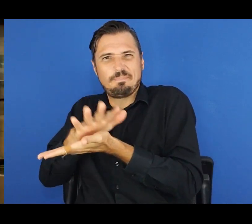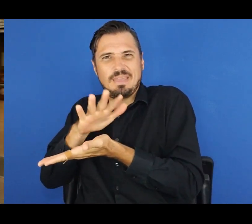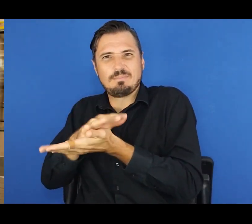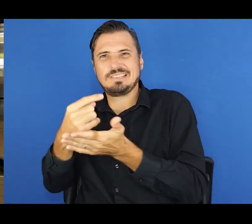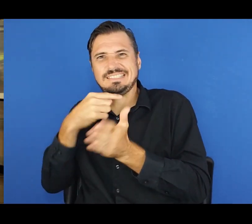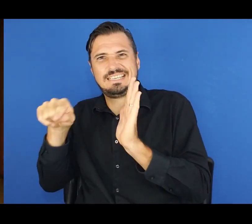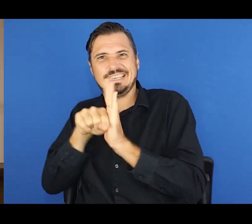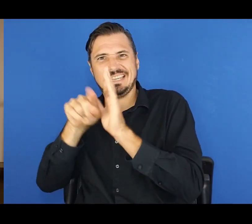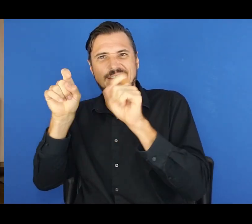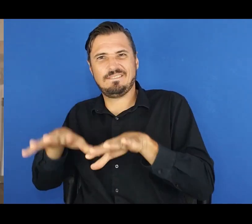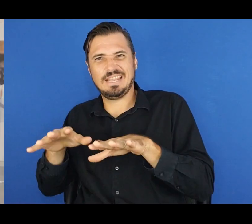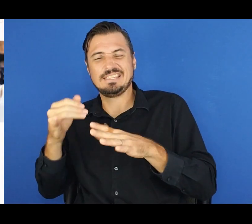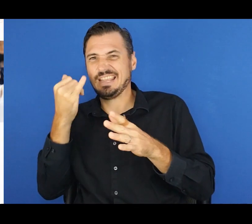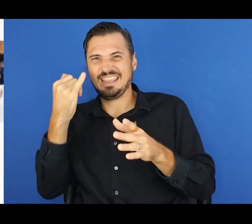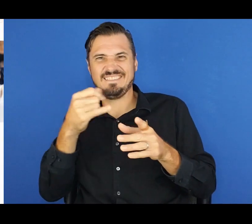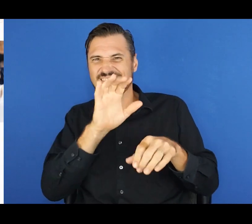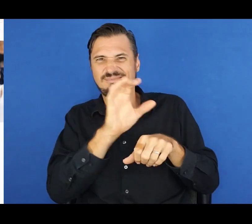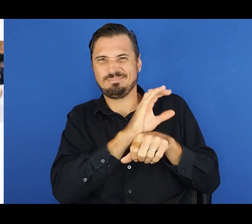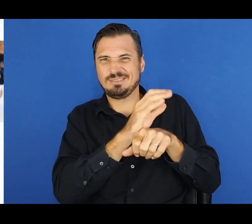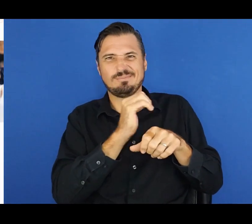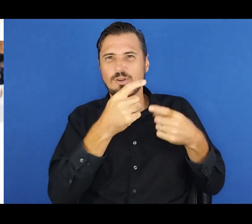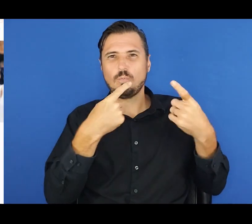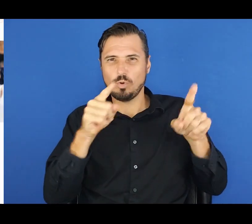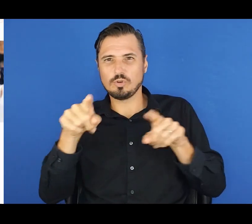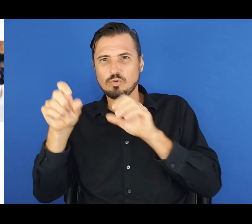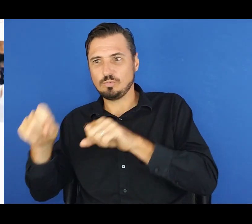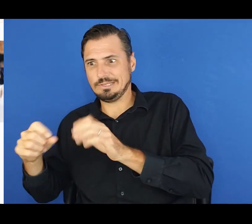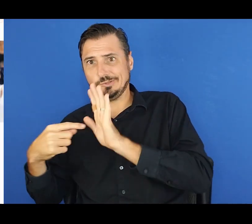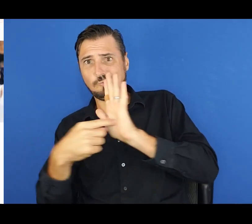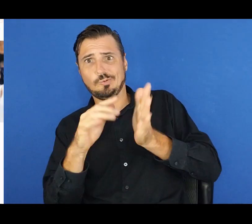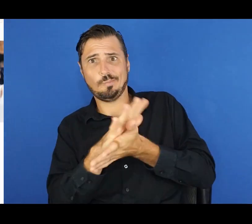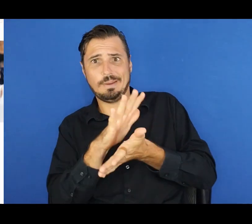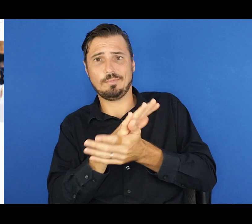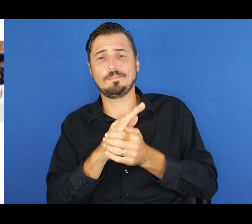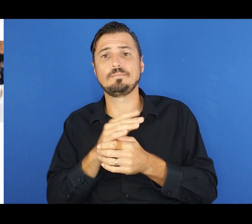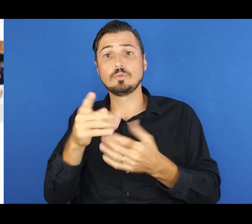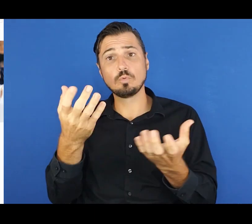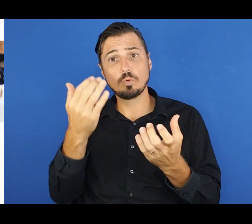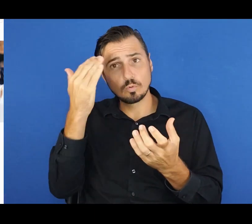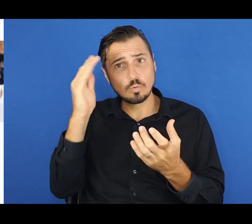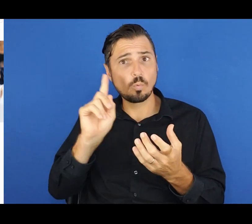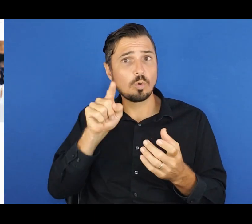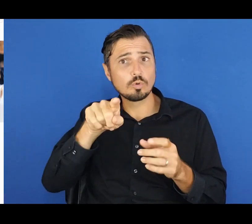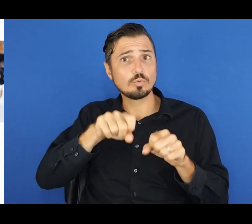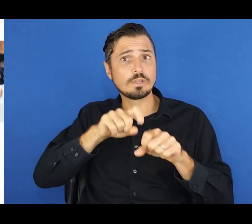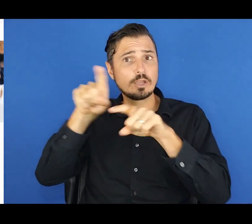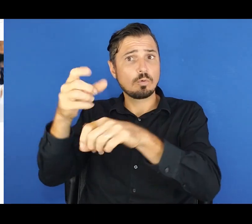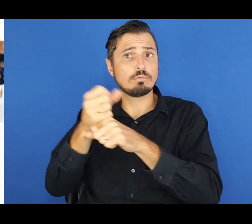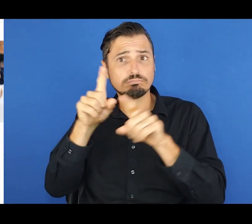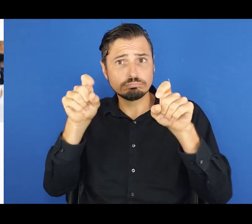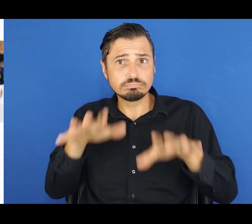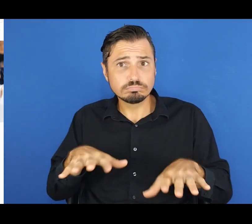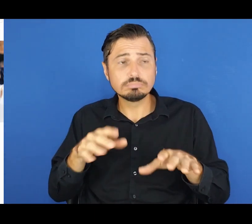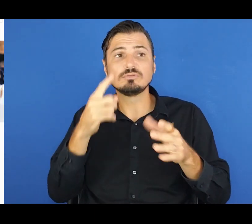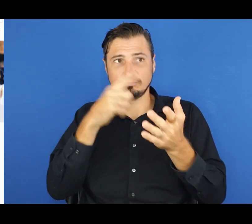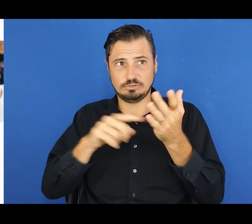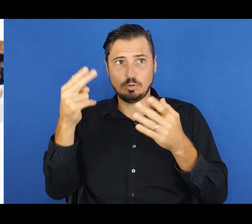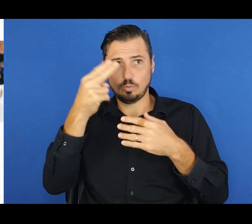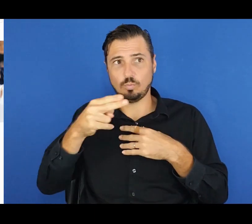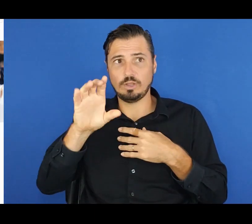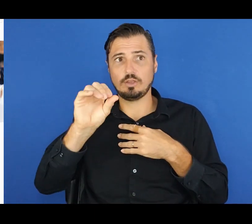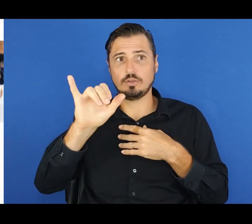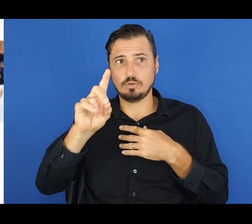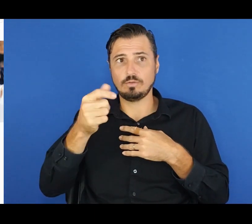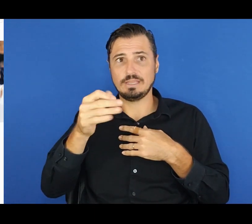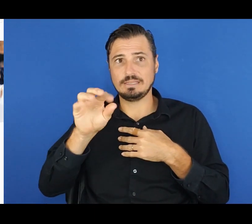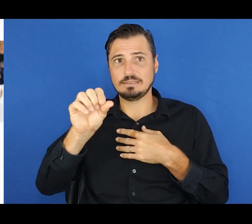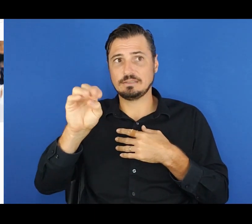information on the State’s Safe Travels program, including a full list of Trusted Testing Partners, visit hawaiicovid19.com/travel.